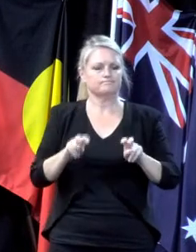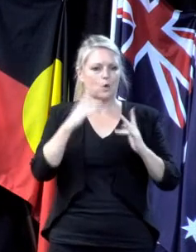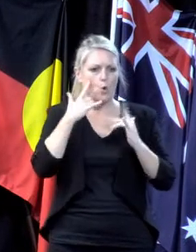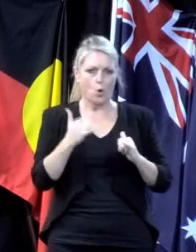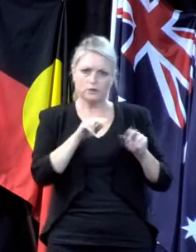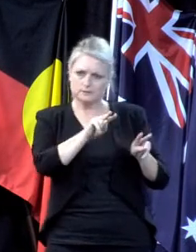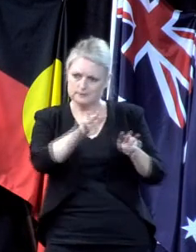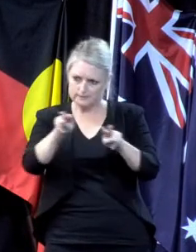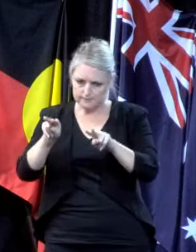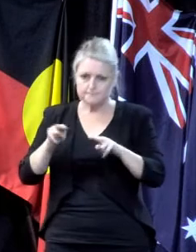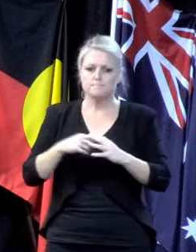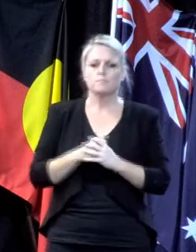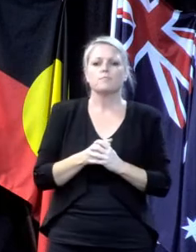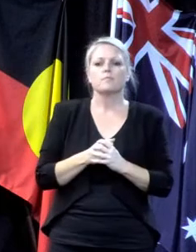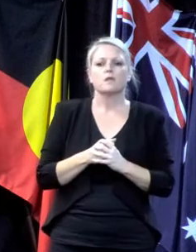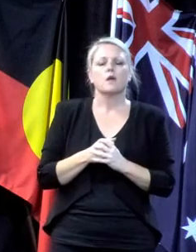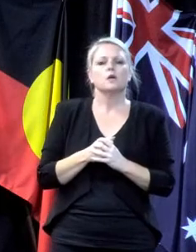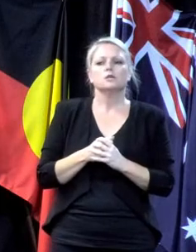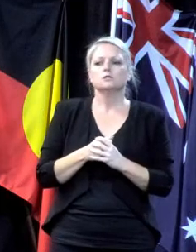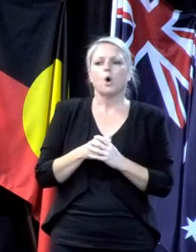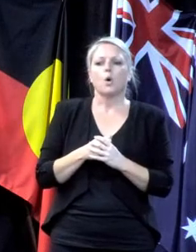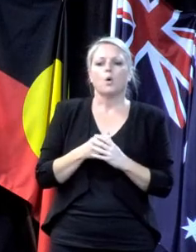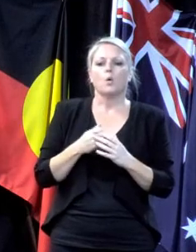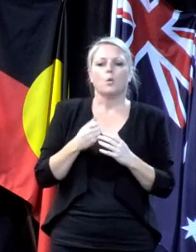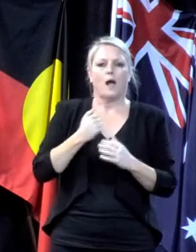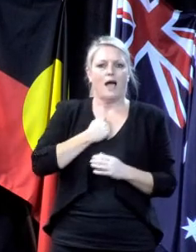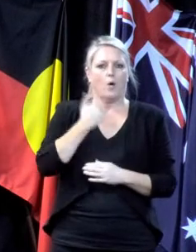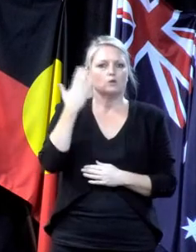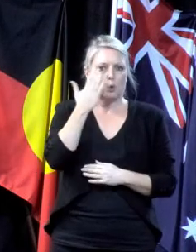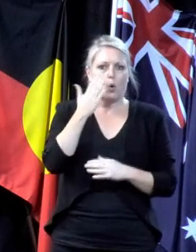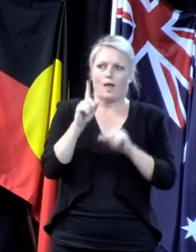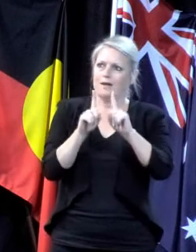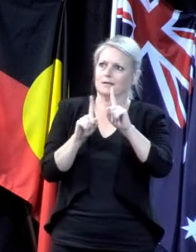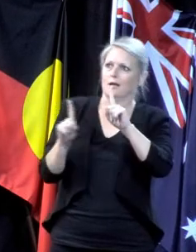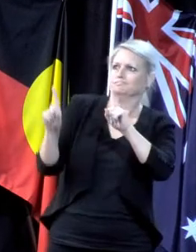We’ve got Assistant Regional Directors that work with us